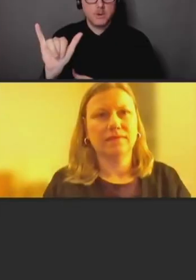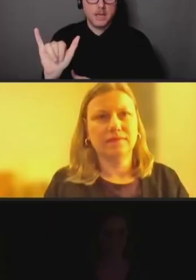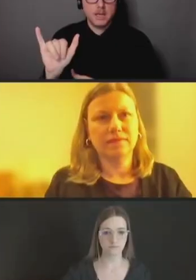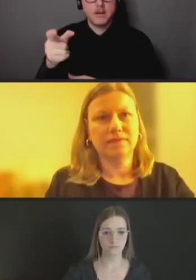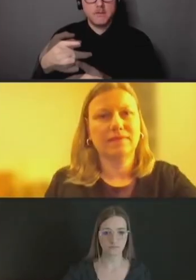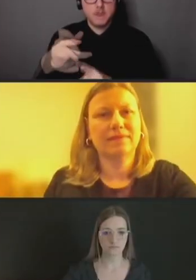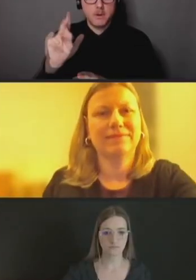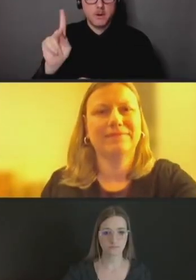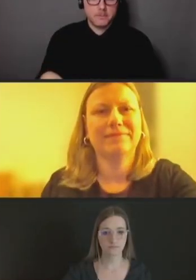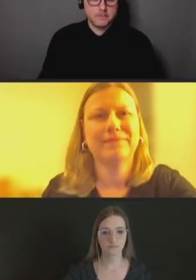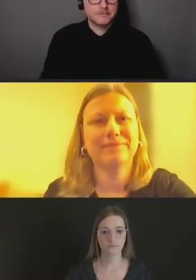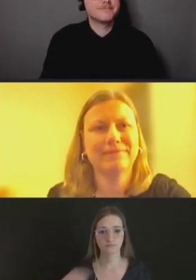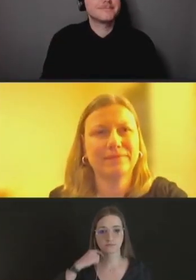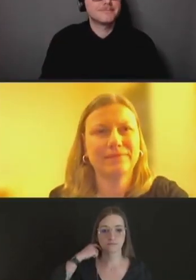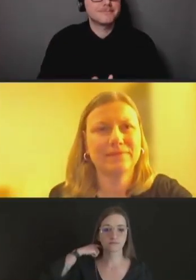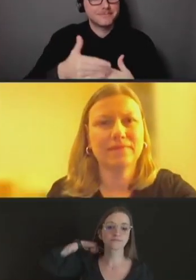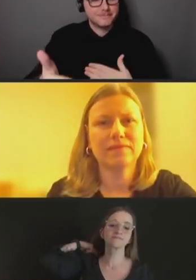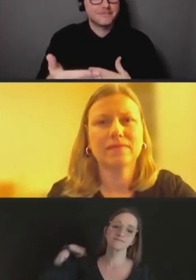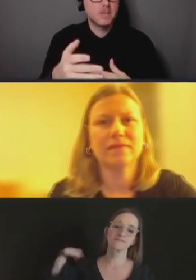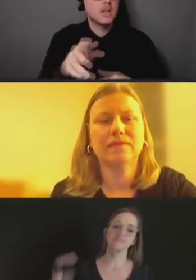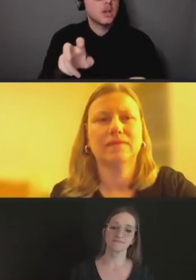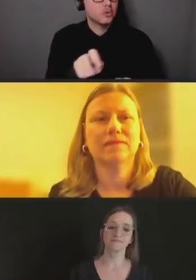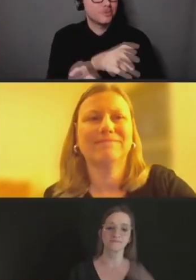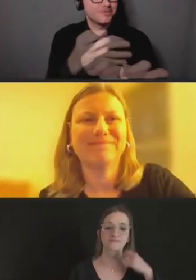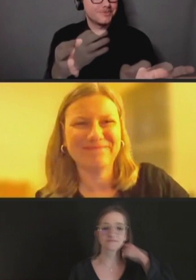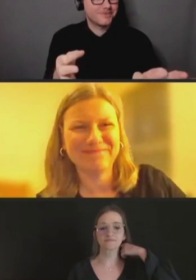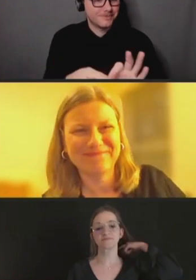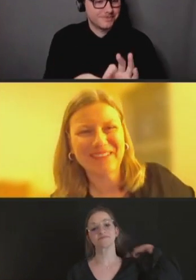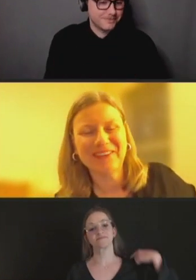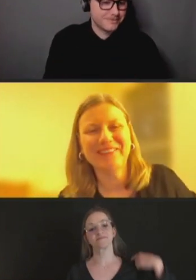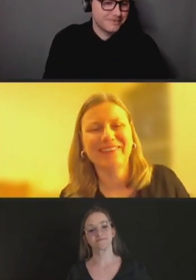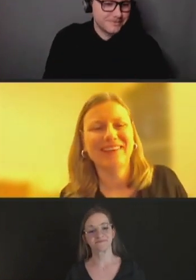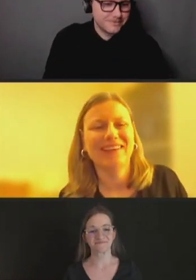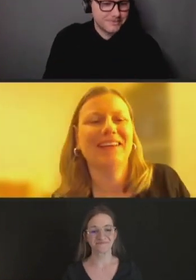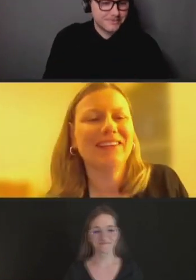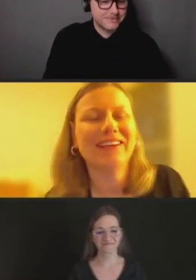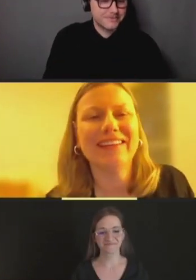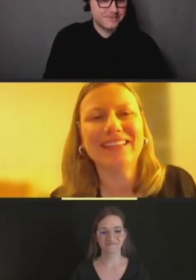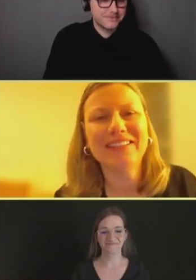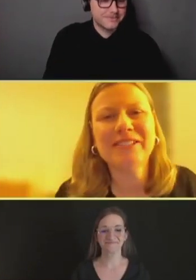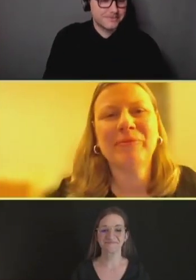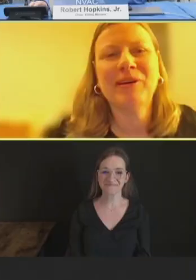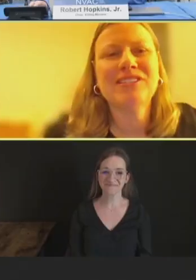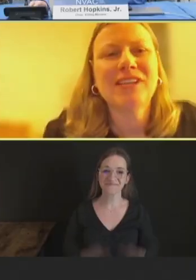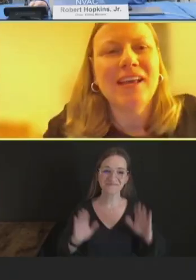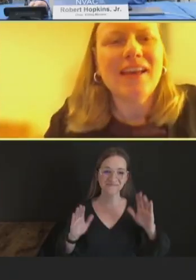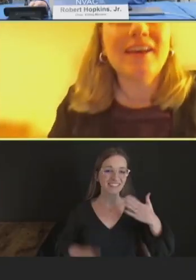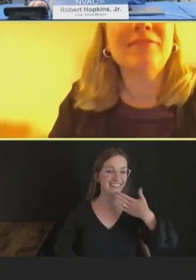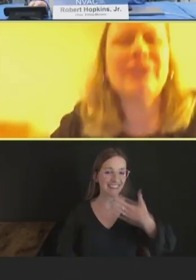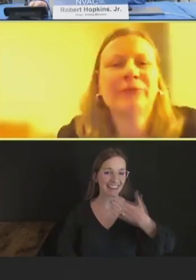Dr. Naleway, your slides are up. I see you; you have the floor. Allison Naleway: Great. Thank you so much. Good morning.